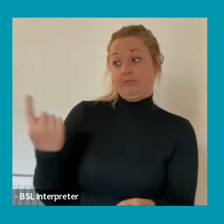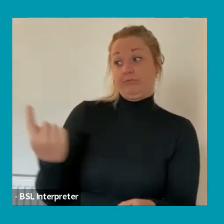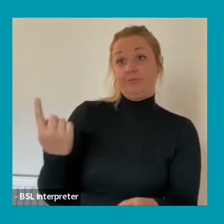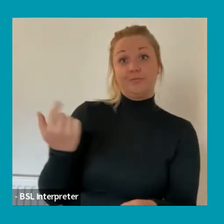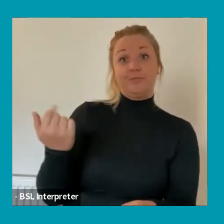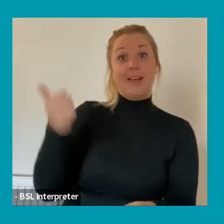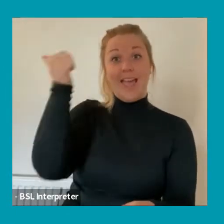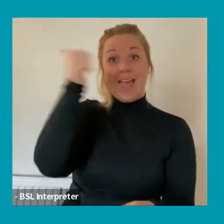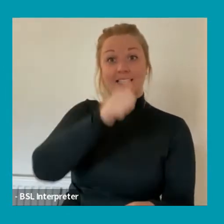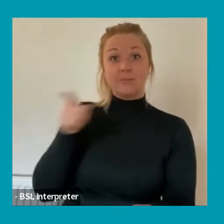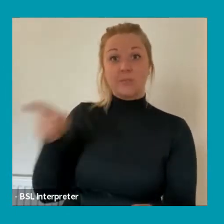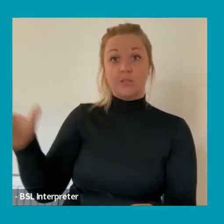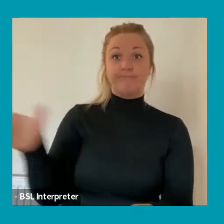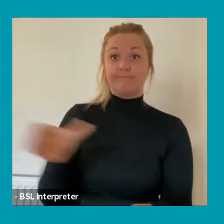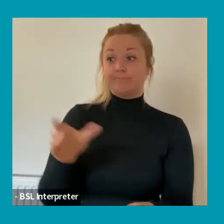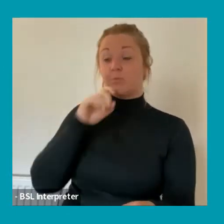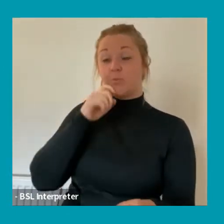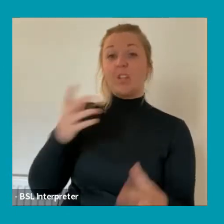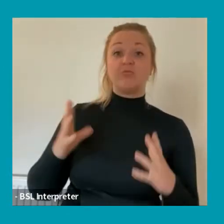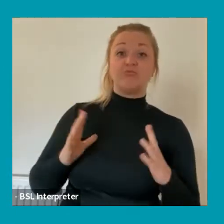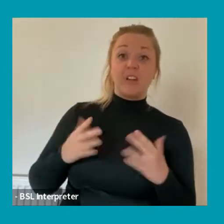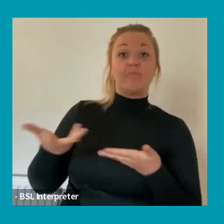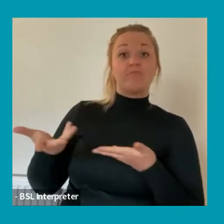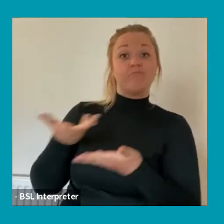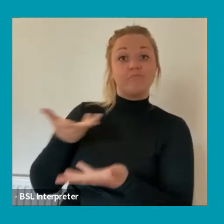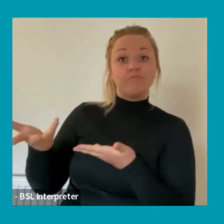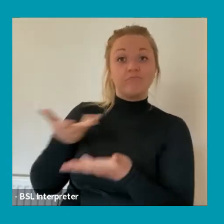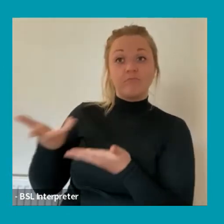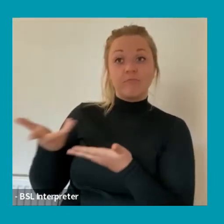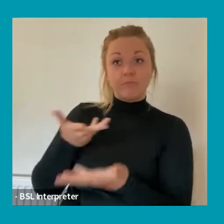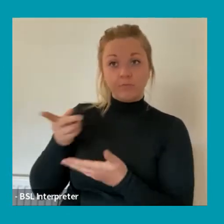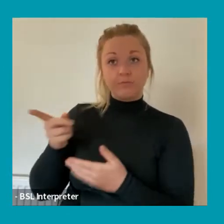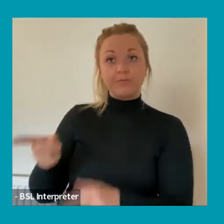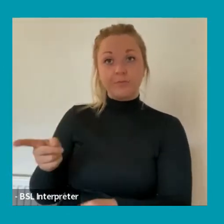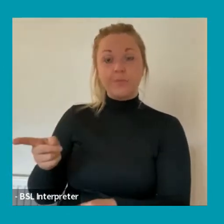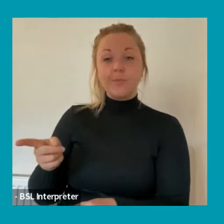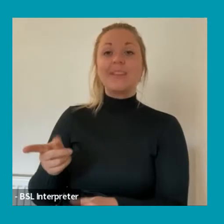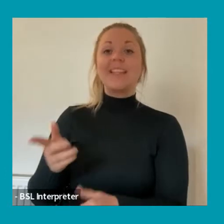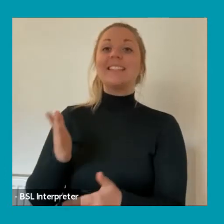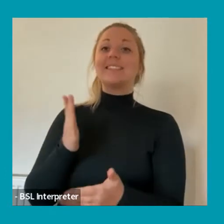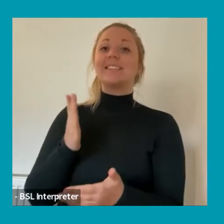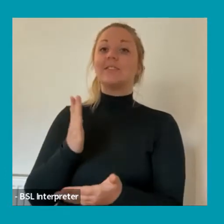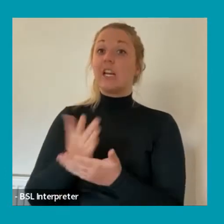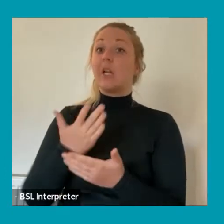And have an in formal conversation. And what we would really love is for you to join in that conversation.